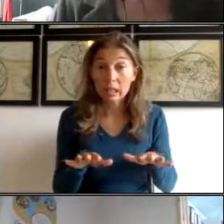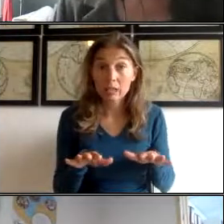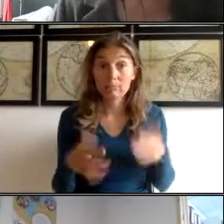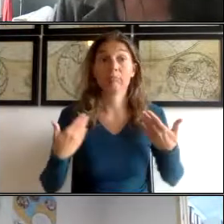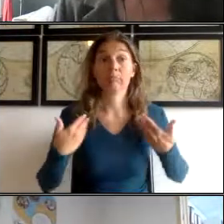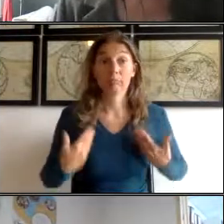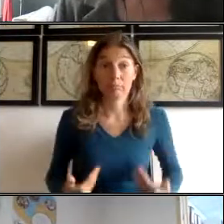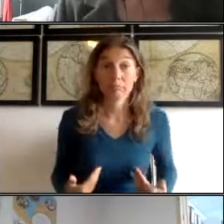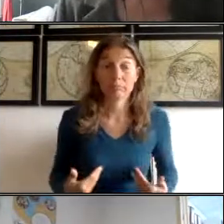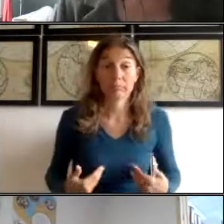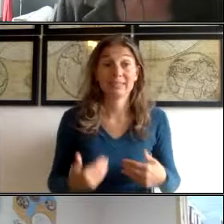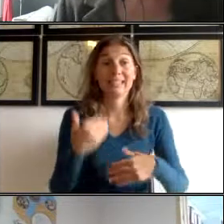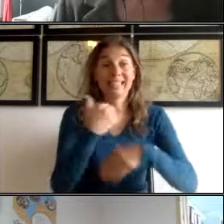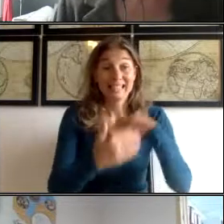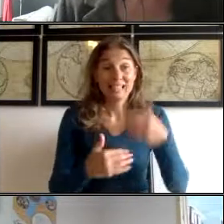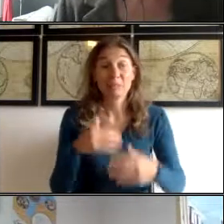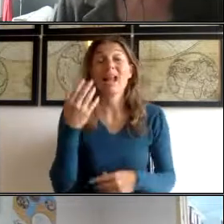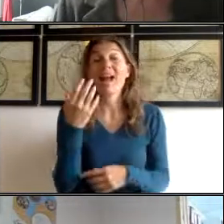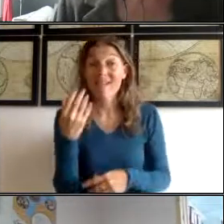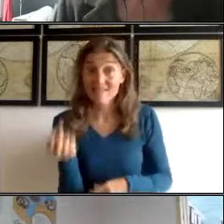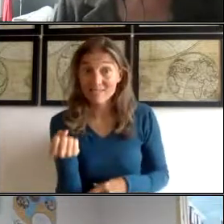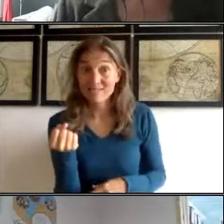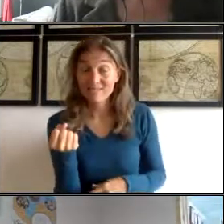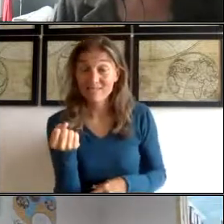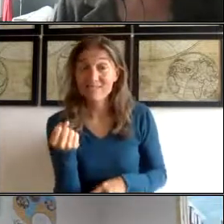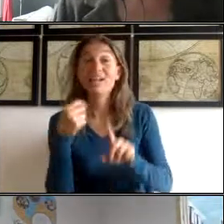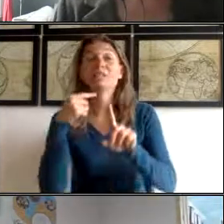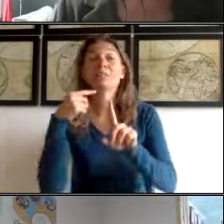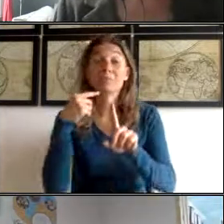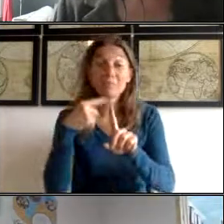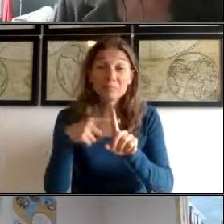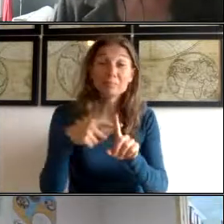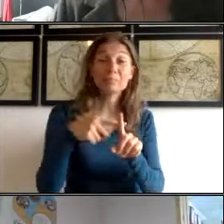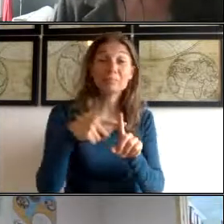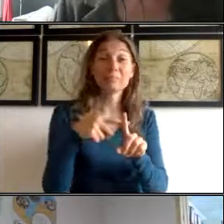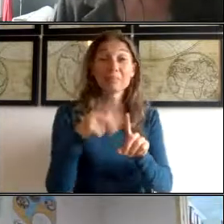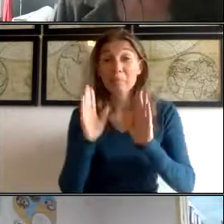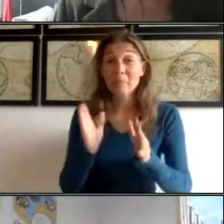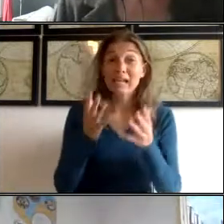needing certain kind of assistance when I travel.